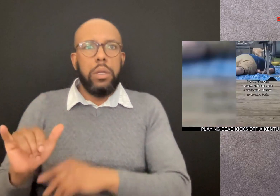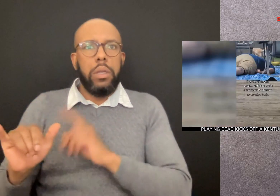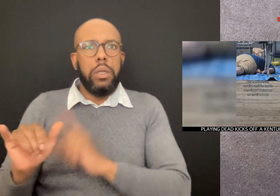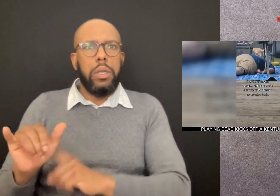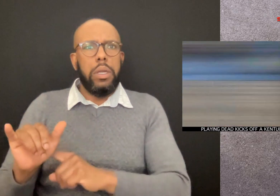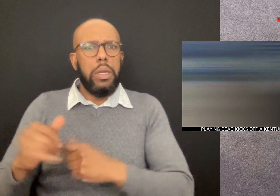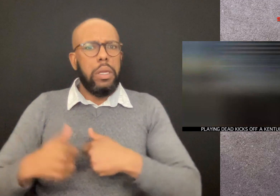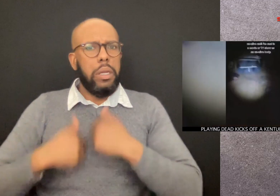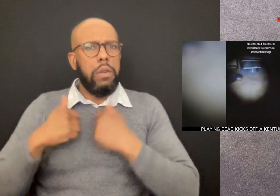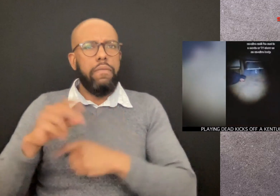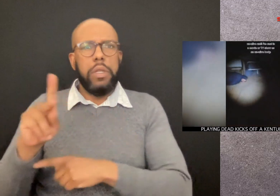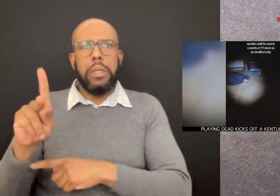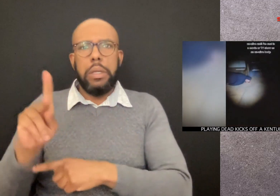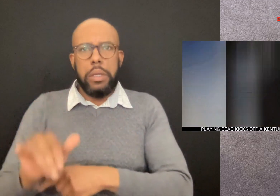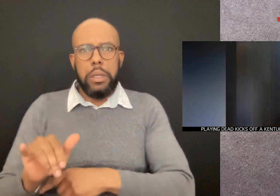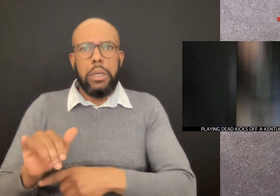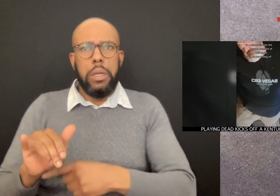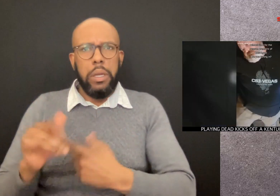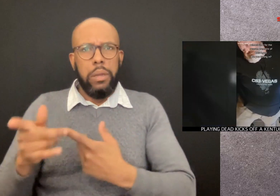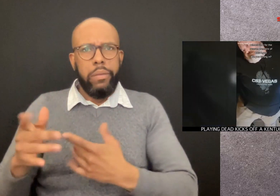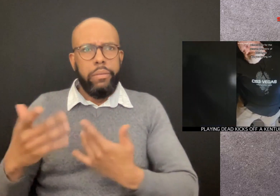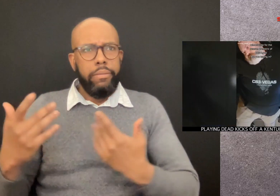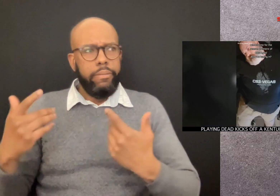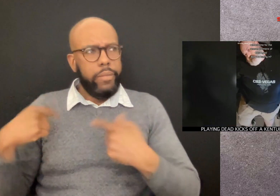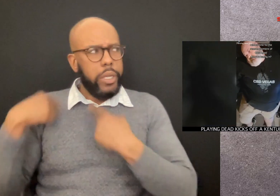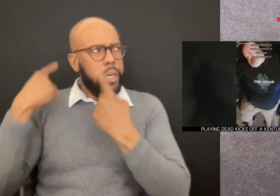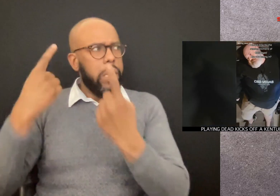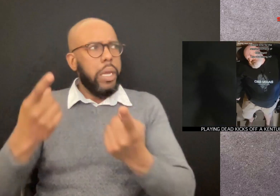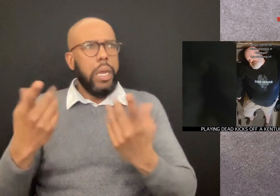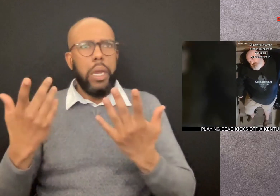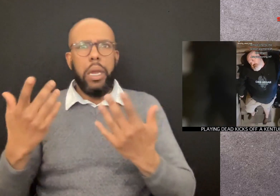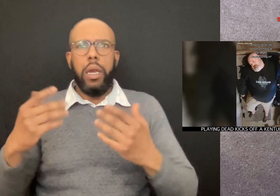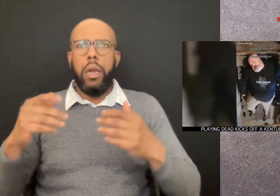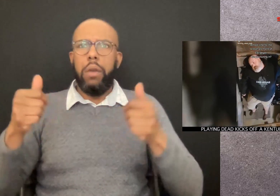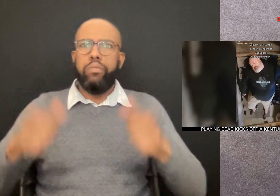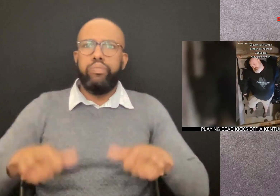A Kentucky man named Josh Nally played dead more than 300 times.